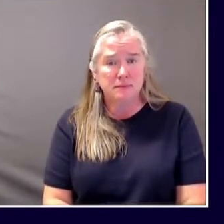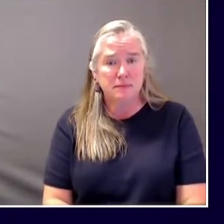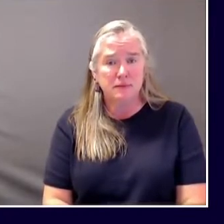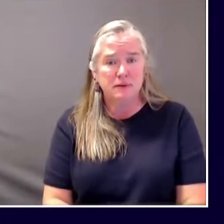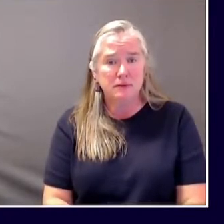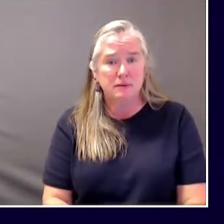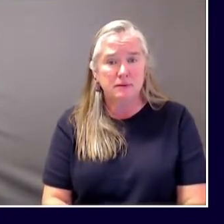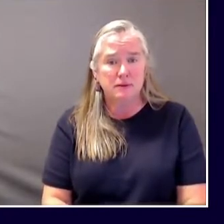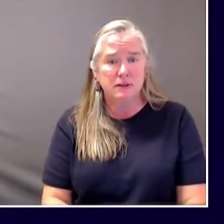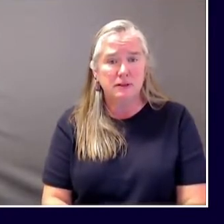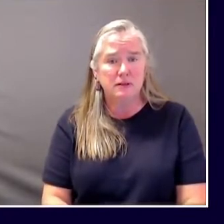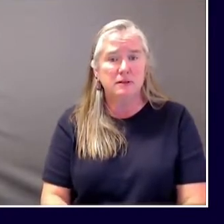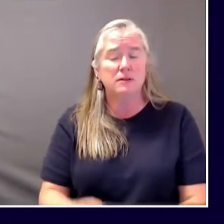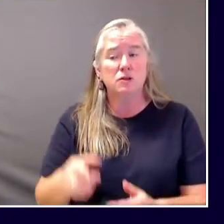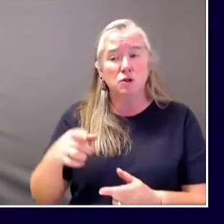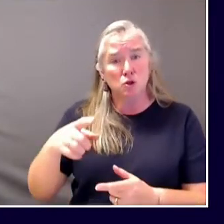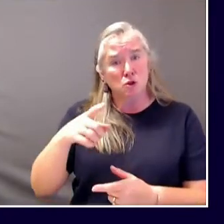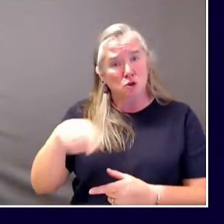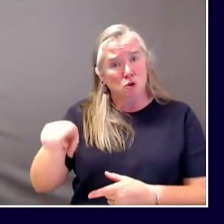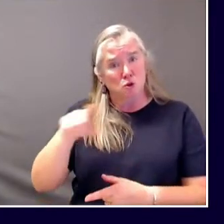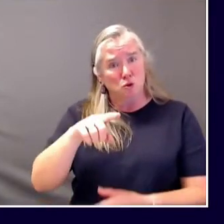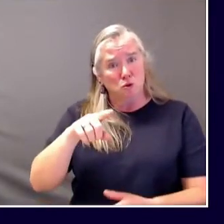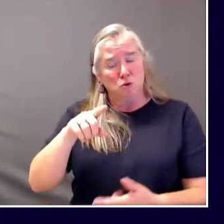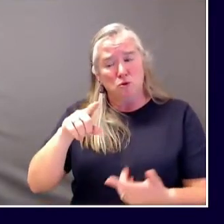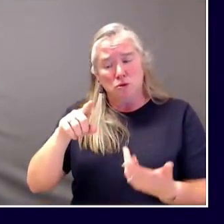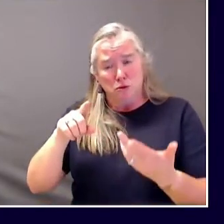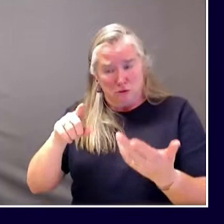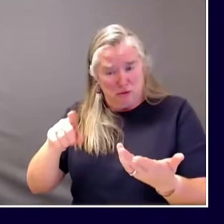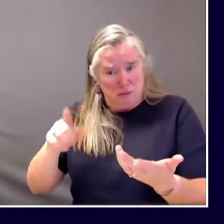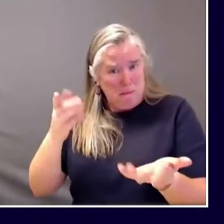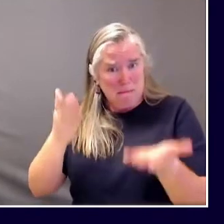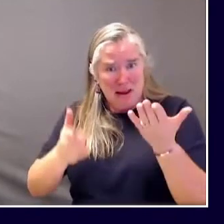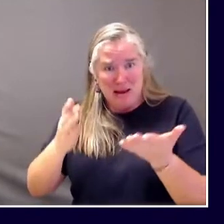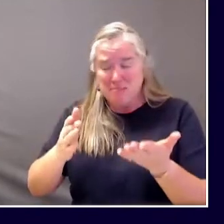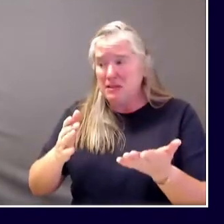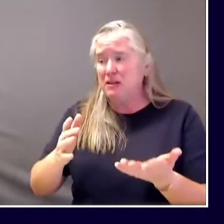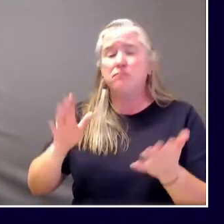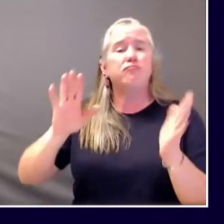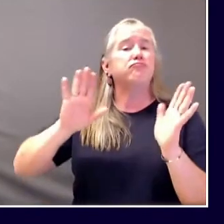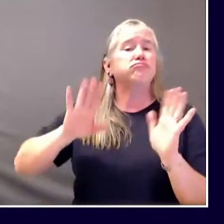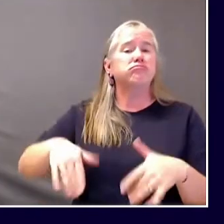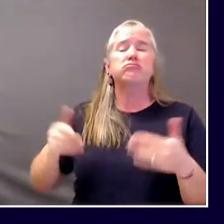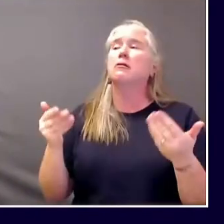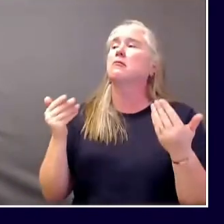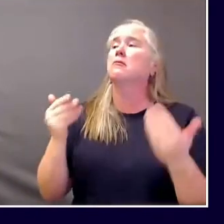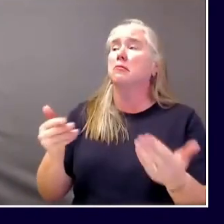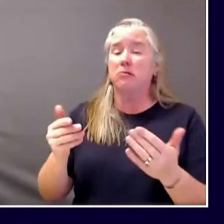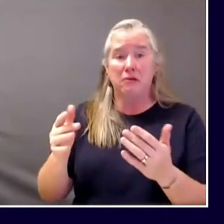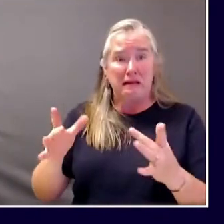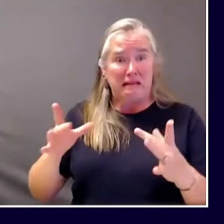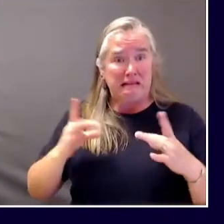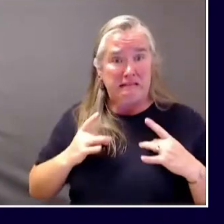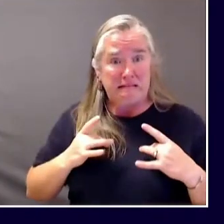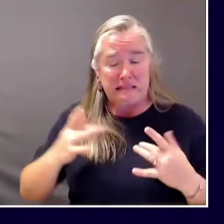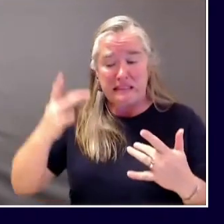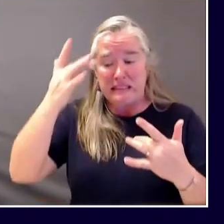whatever risk you take we may not have enough help the